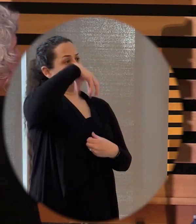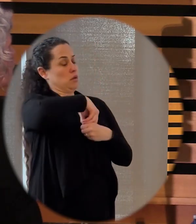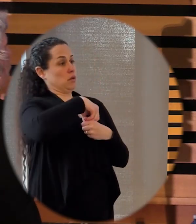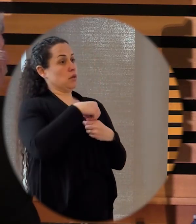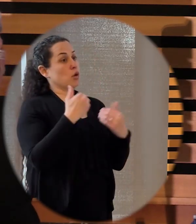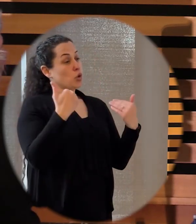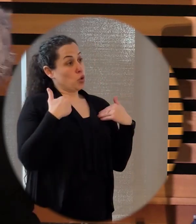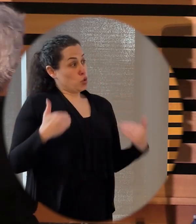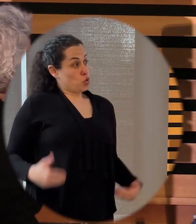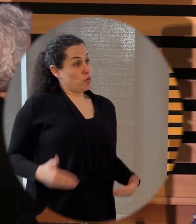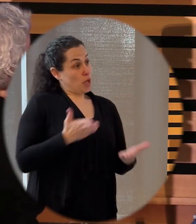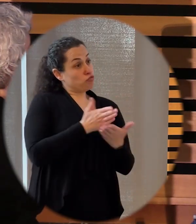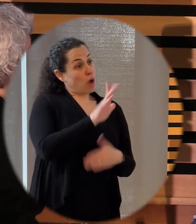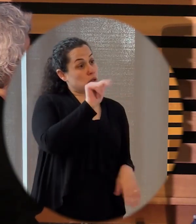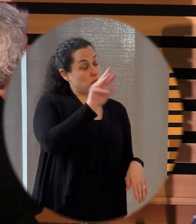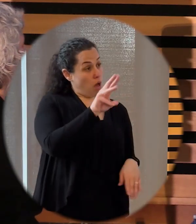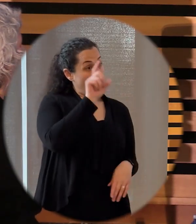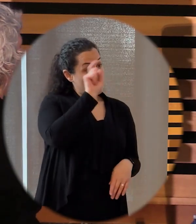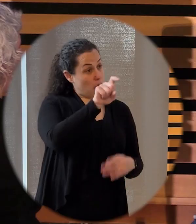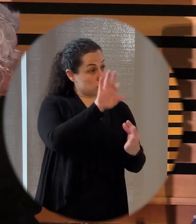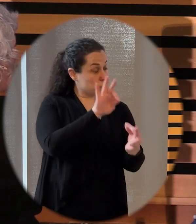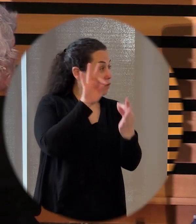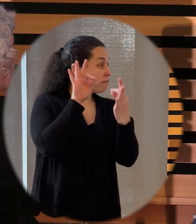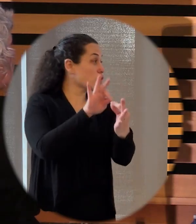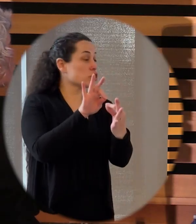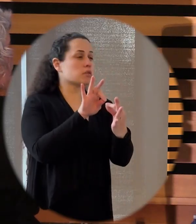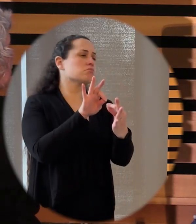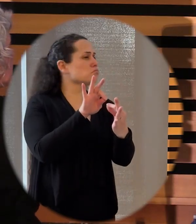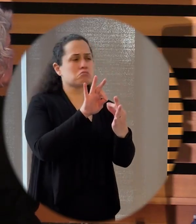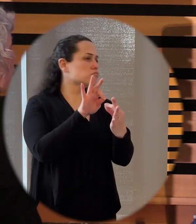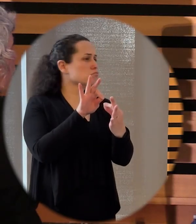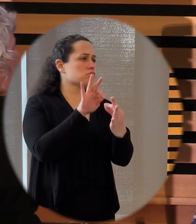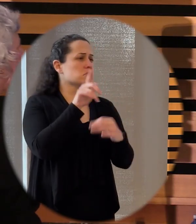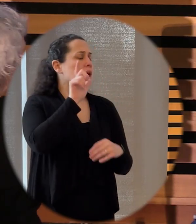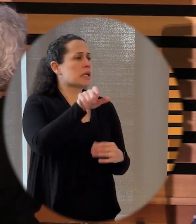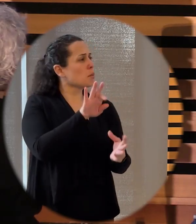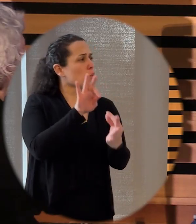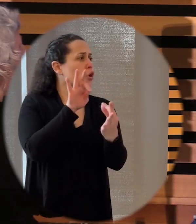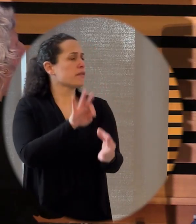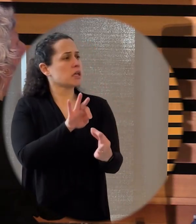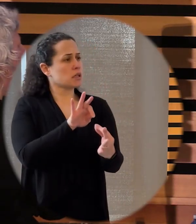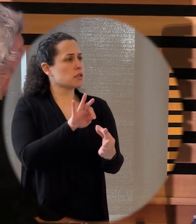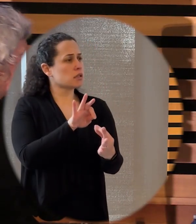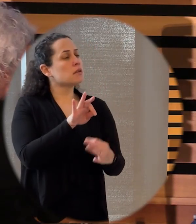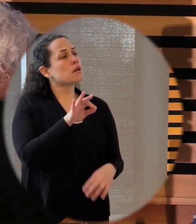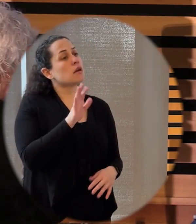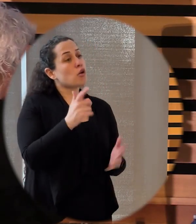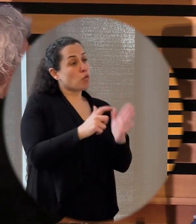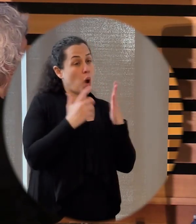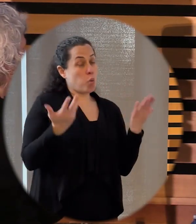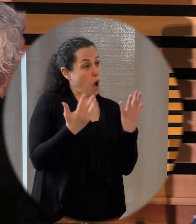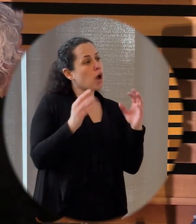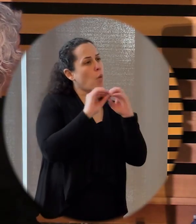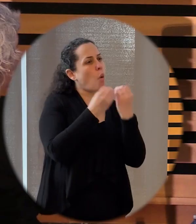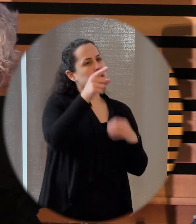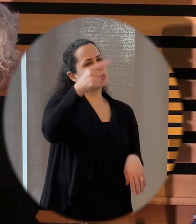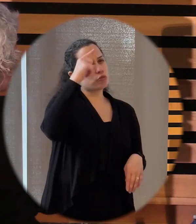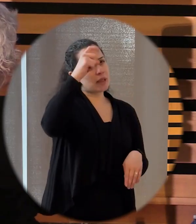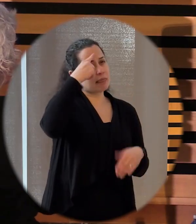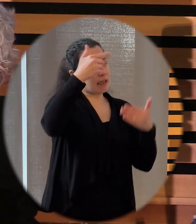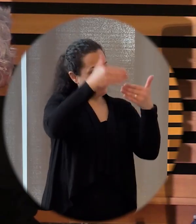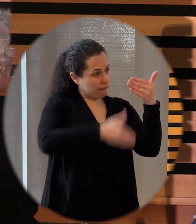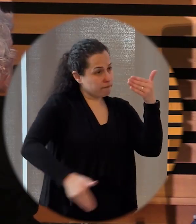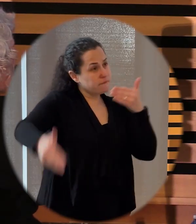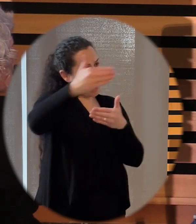rights law does not require perfection. And but it does require that organizations think ahead,